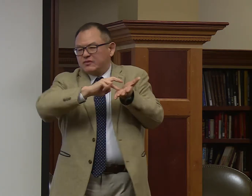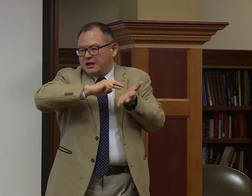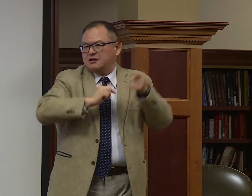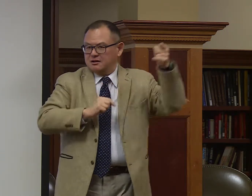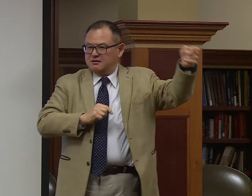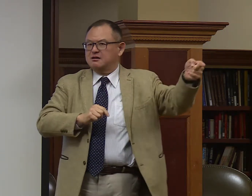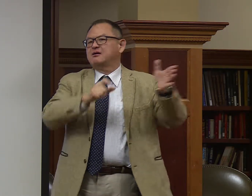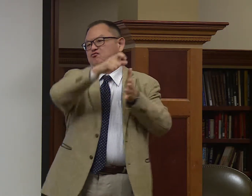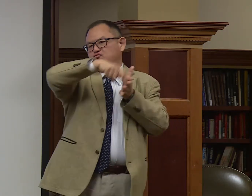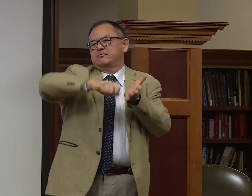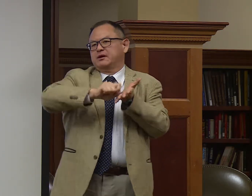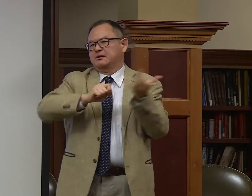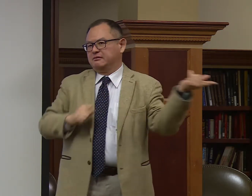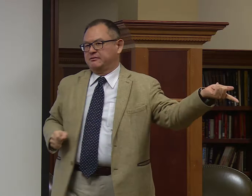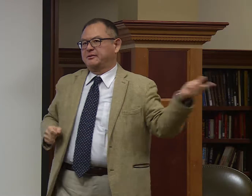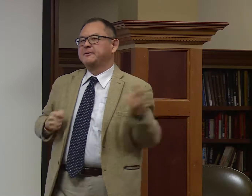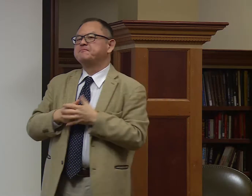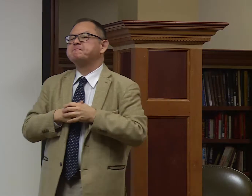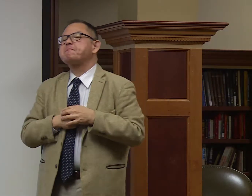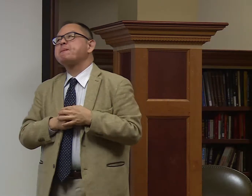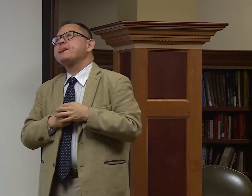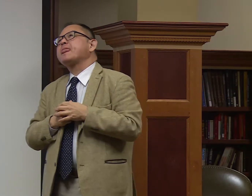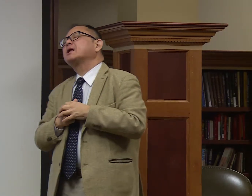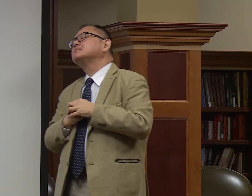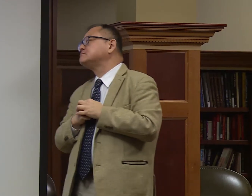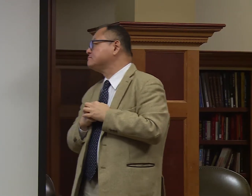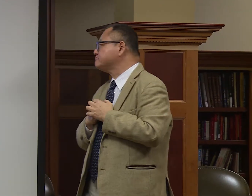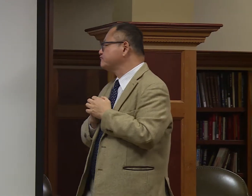and we wrote an article together about our work.